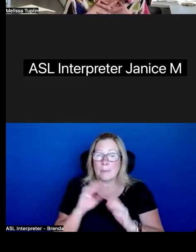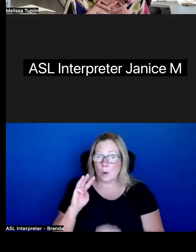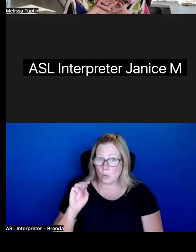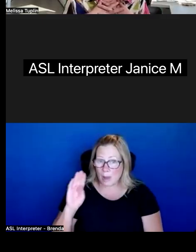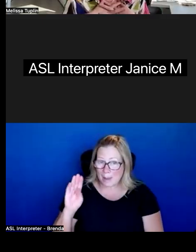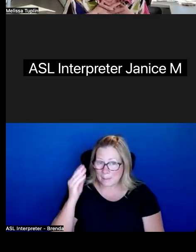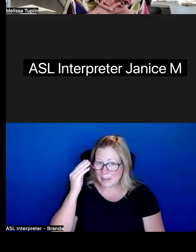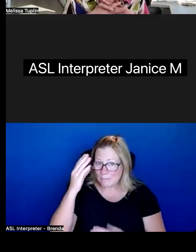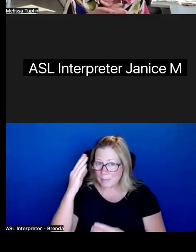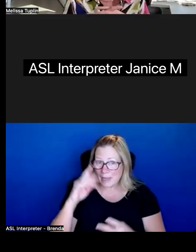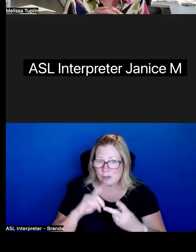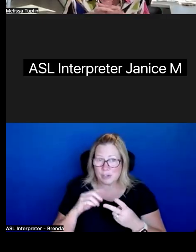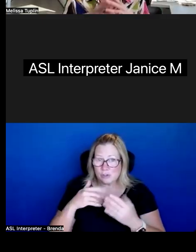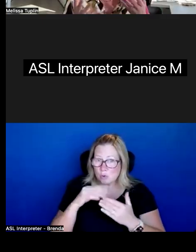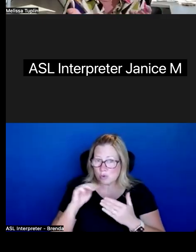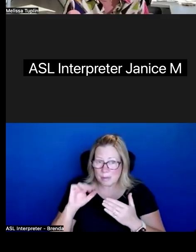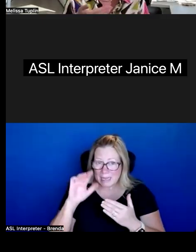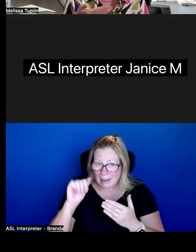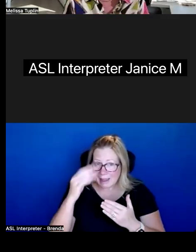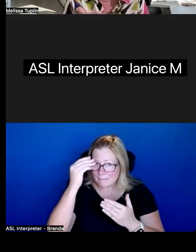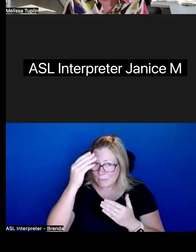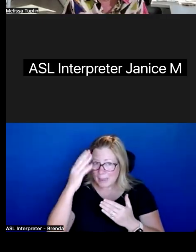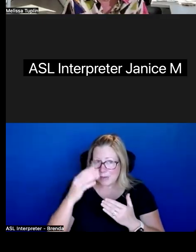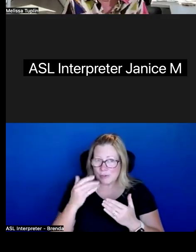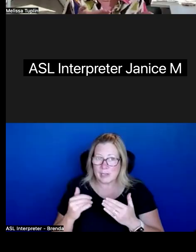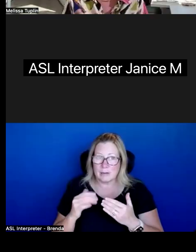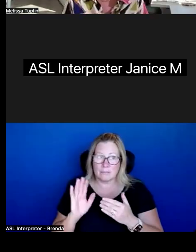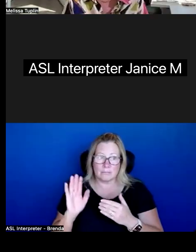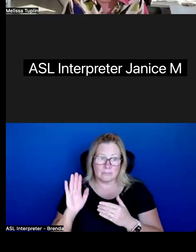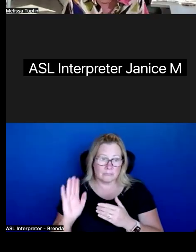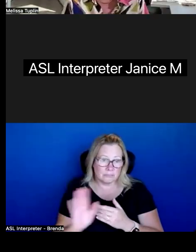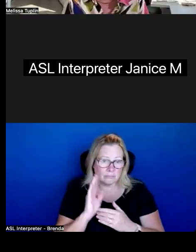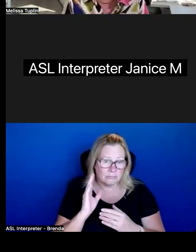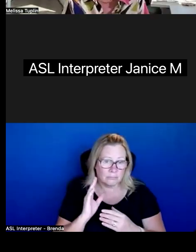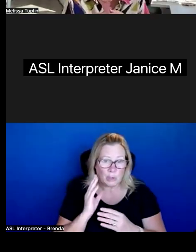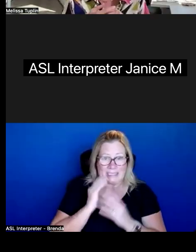on your social media accounts, as well as their own experiences of your work,